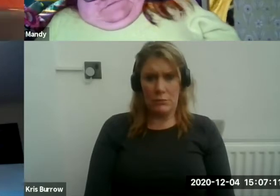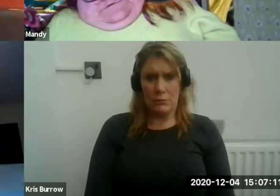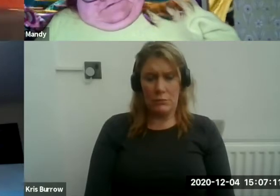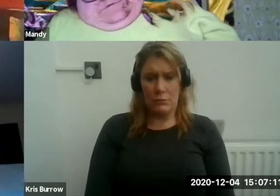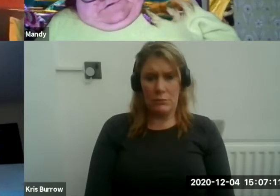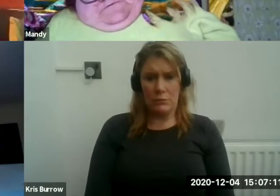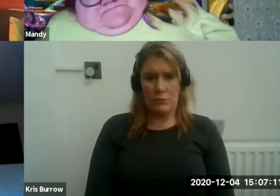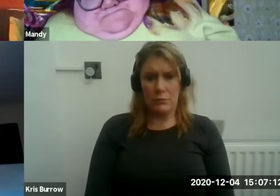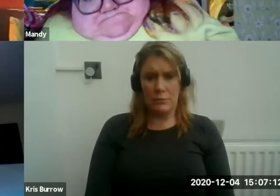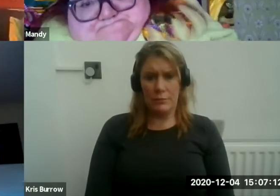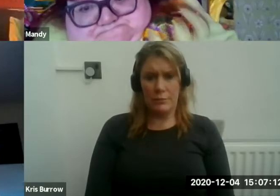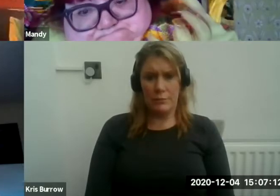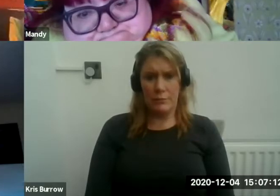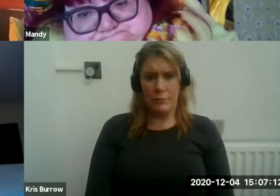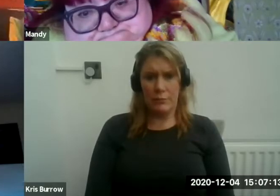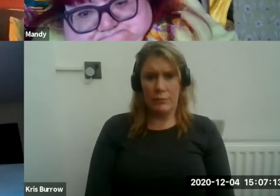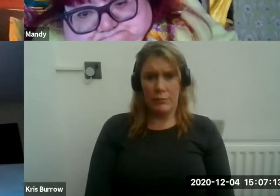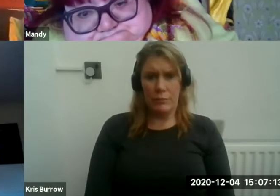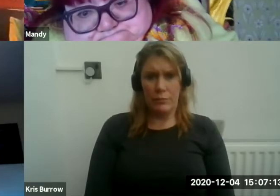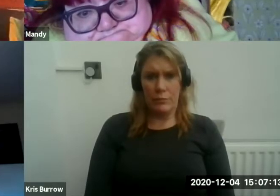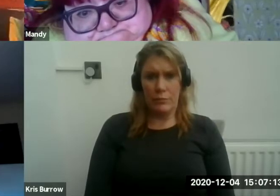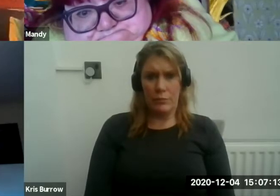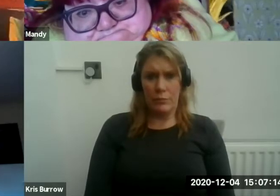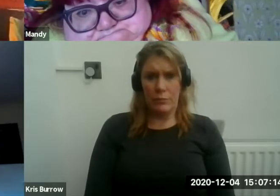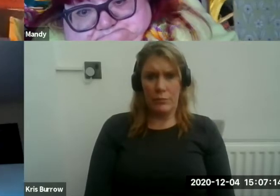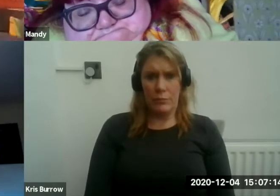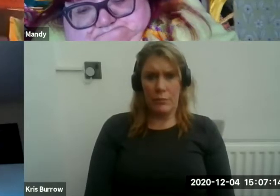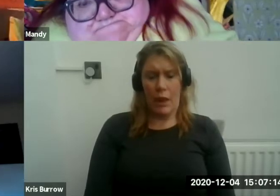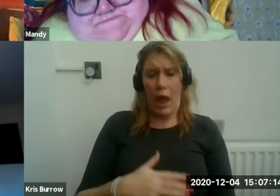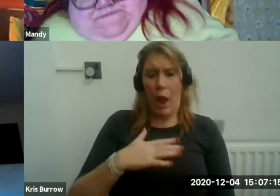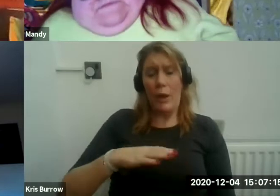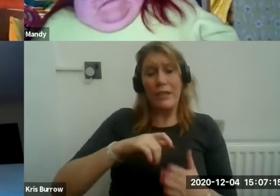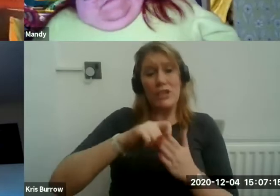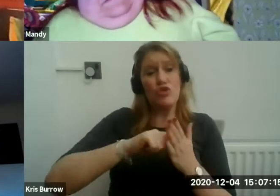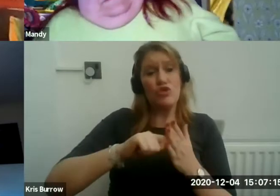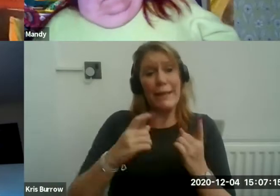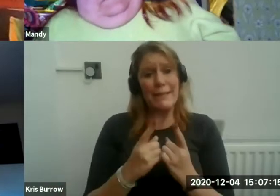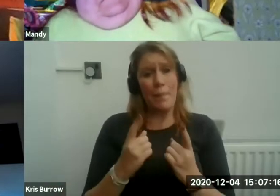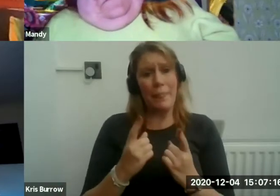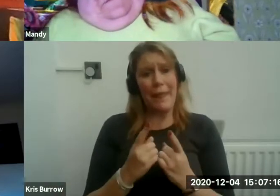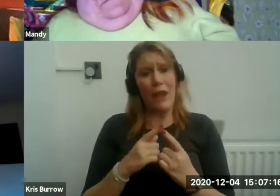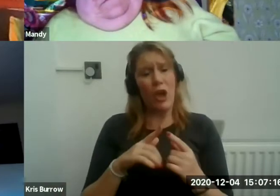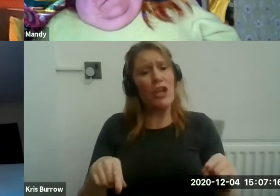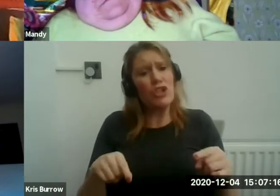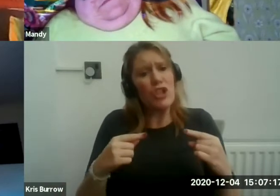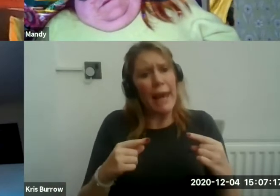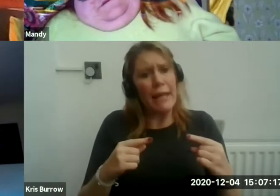something that just challenged the myths around vulnerability without saying this